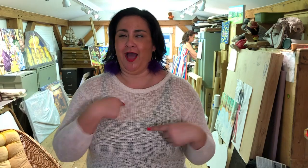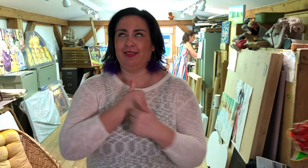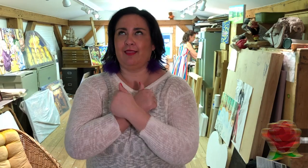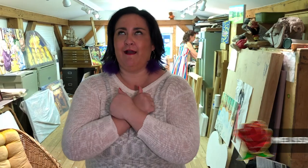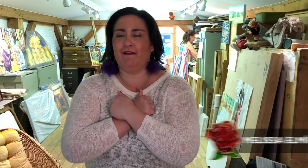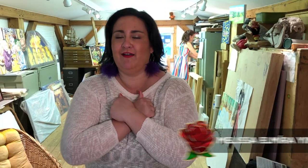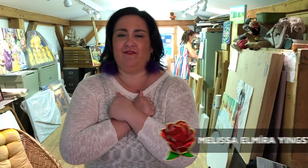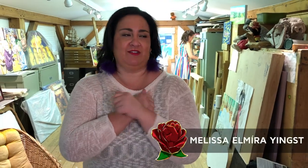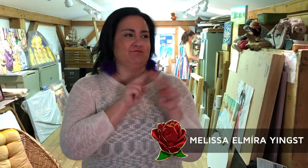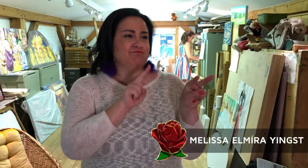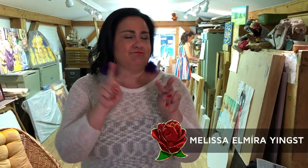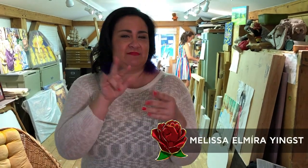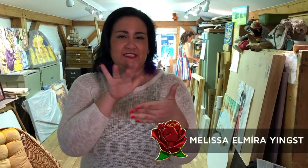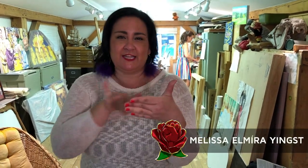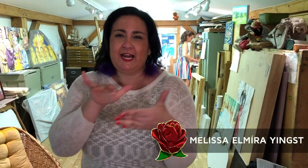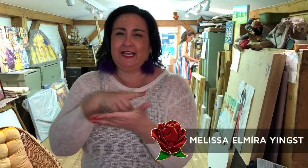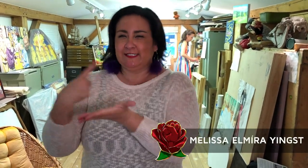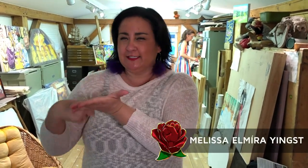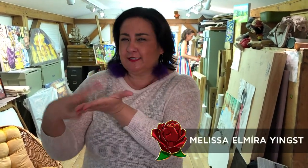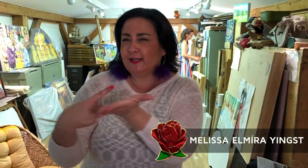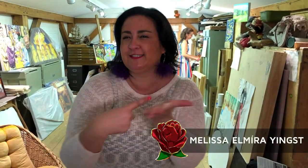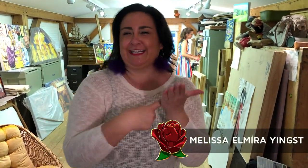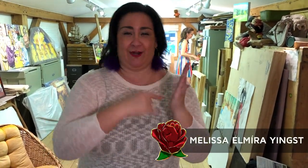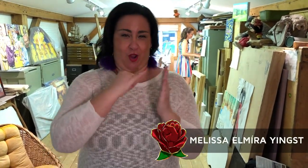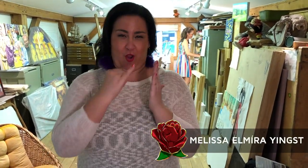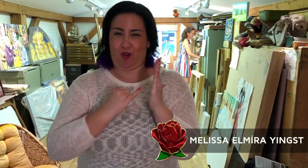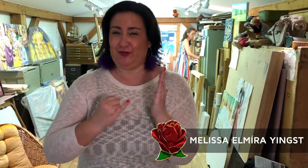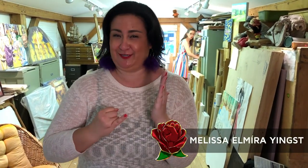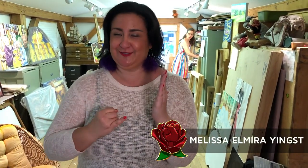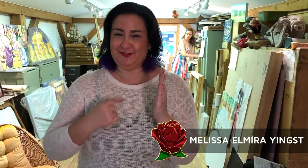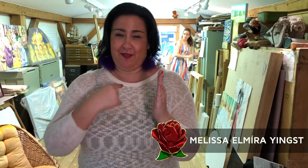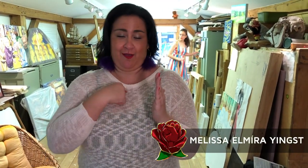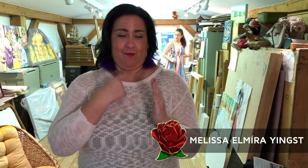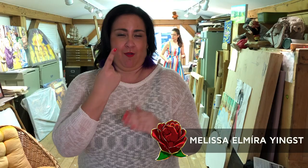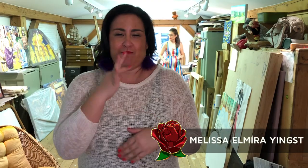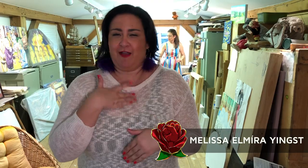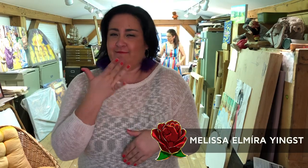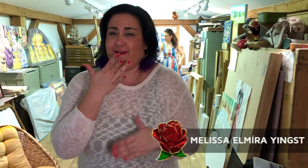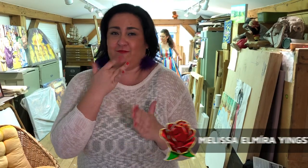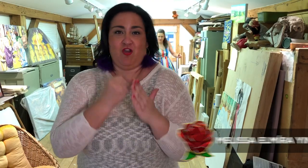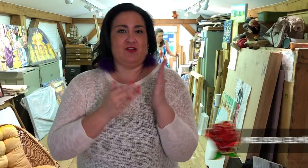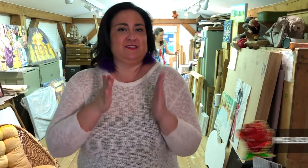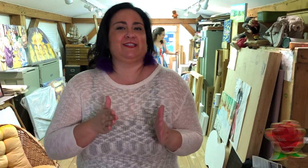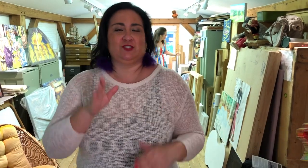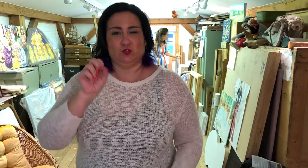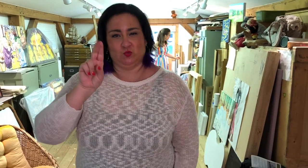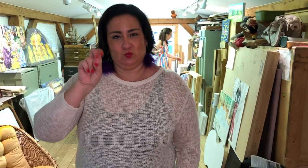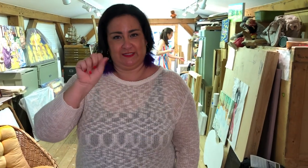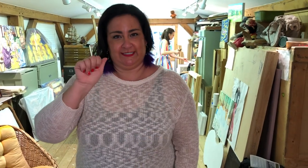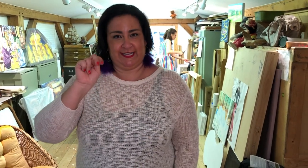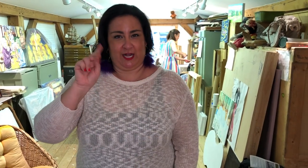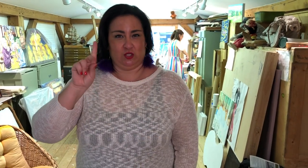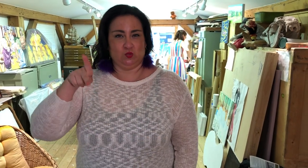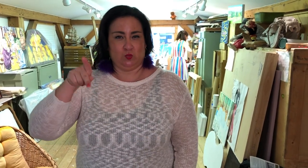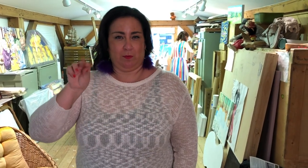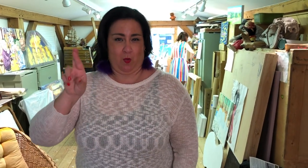I love to study and discuss arts. One of my favorite artists is Susan Dupor.